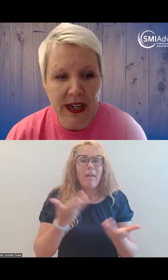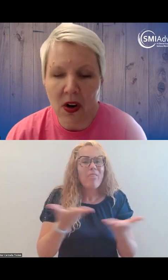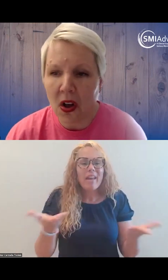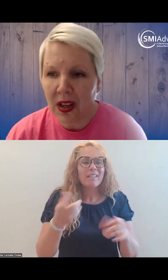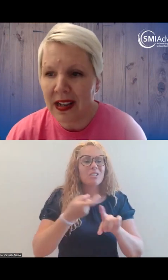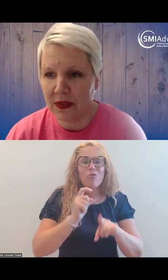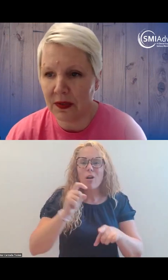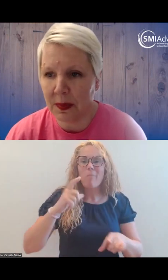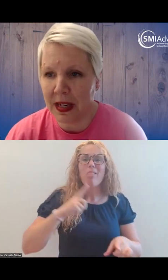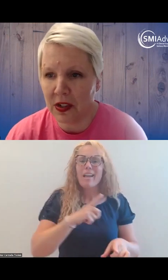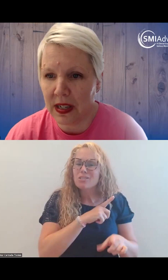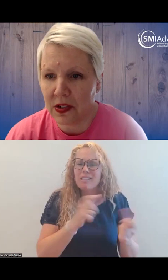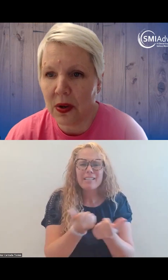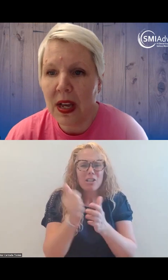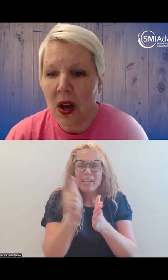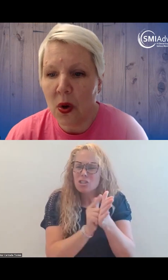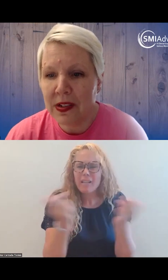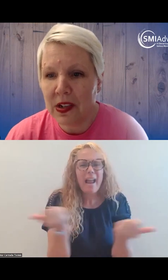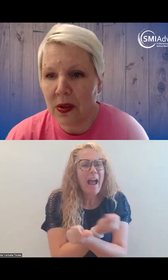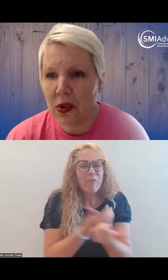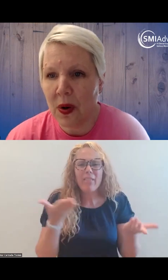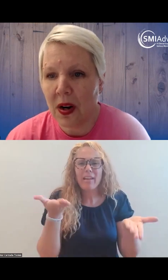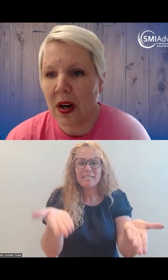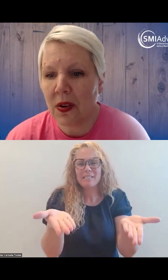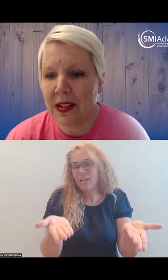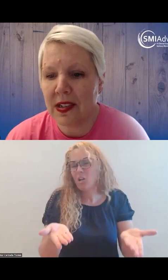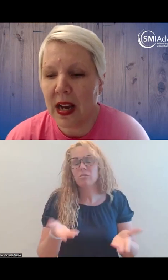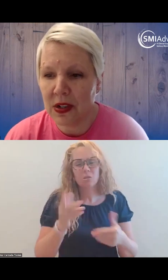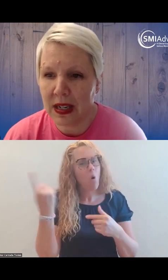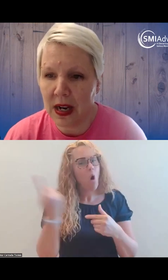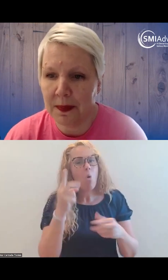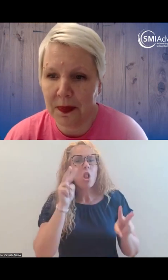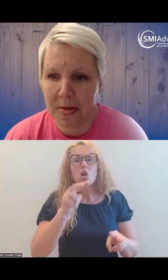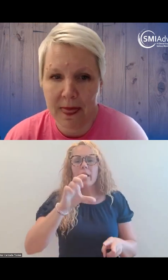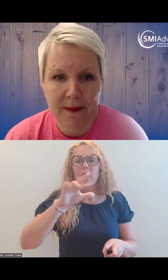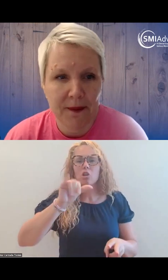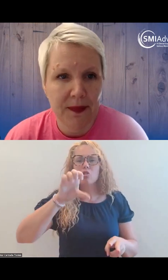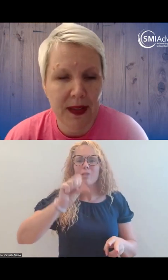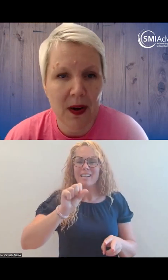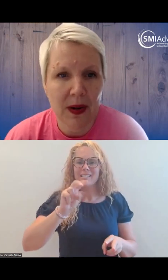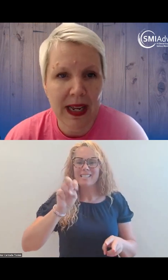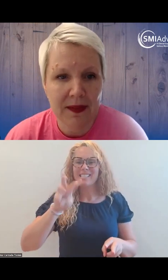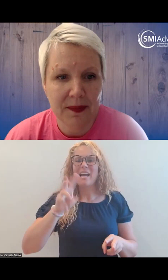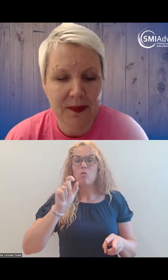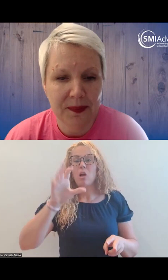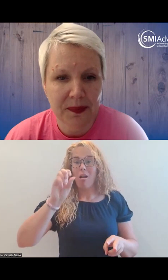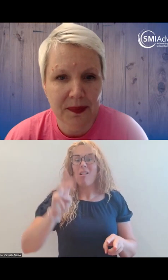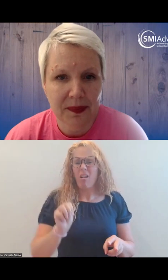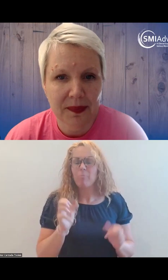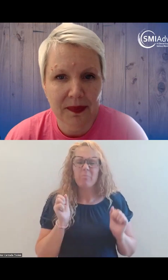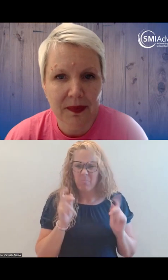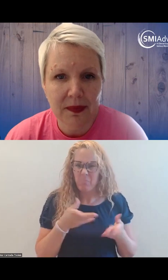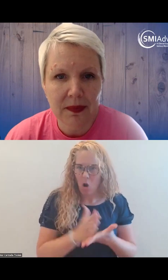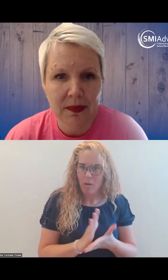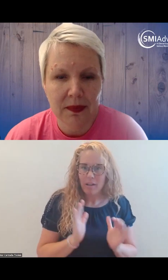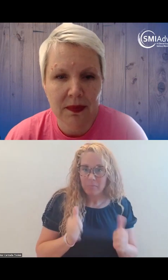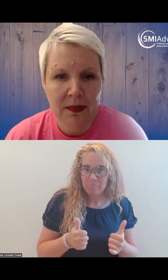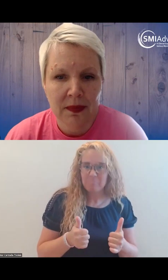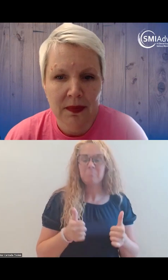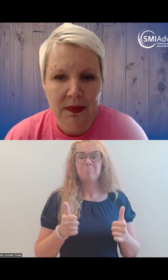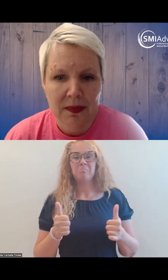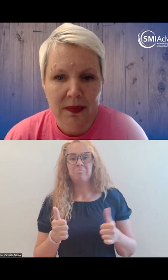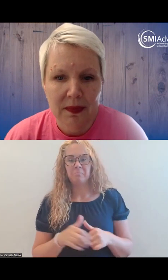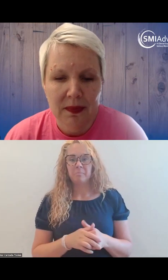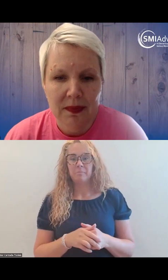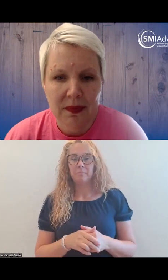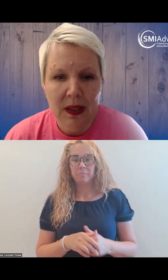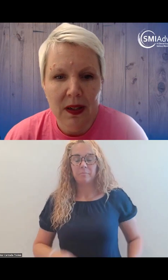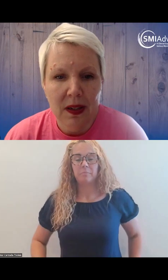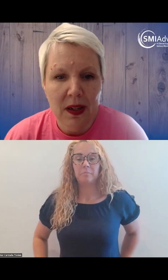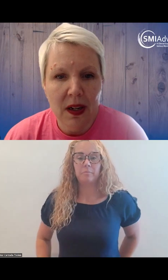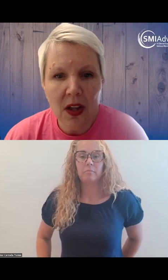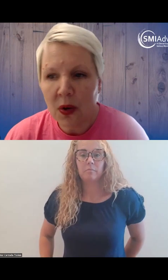HERE AND ALL KINDS OF LEGISLATION ARE HERE. ALWAYS GO TO OUR CRISISNOW.COM. ALONG